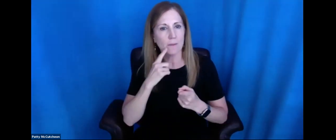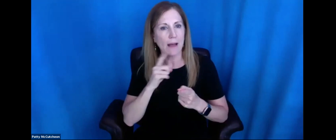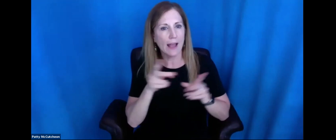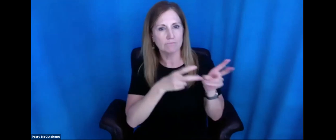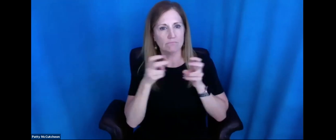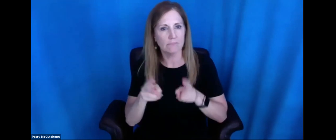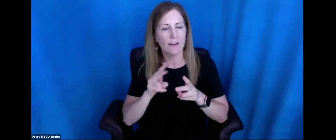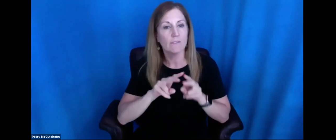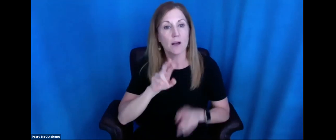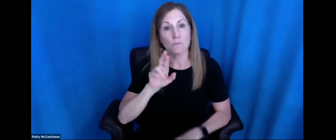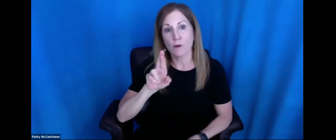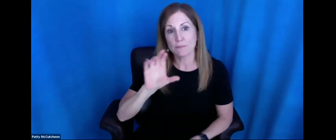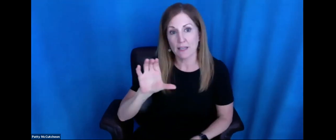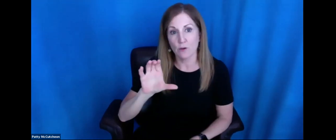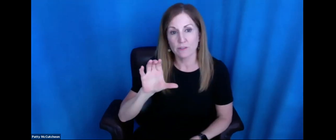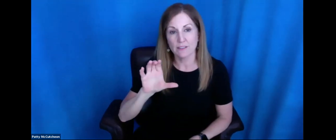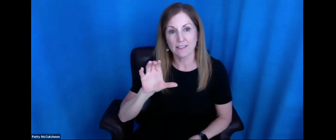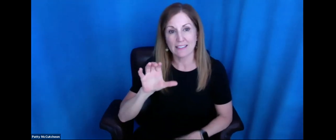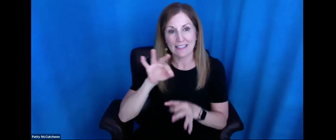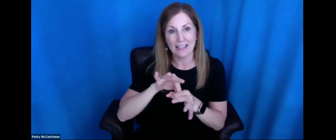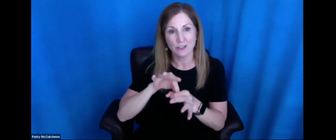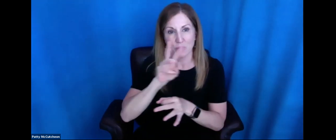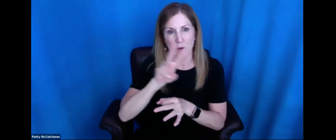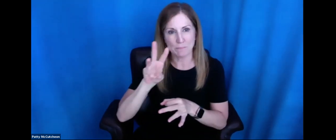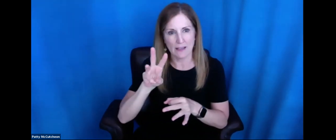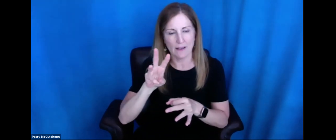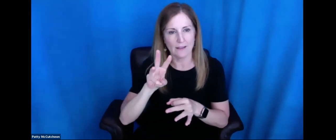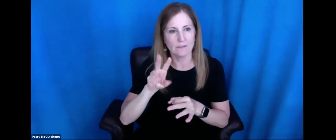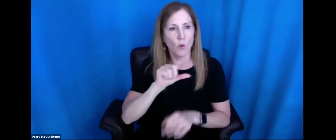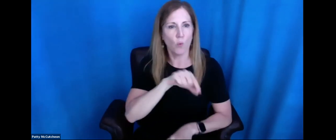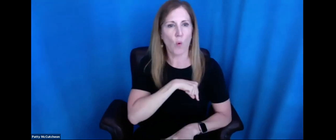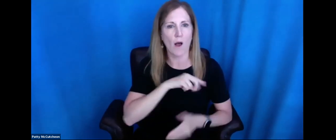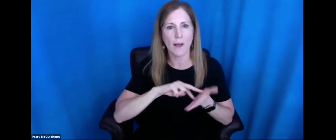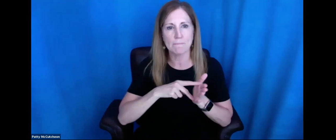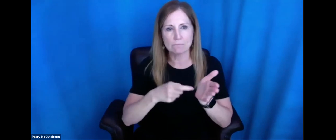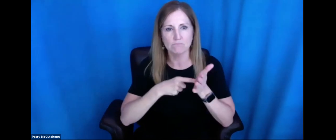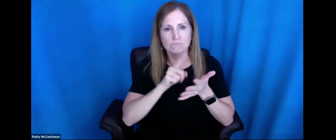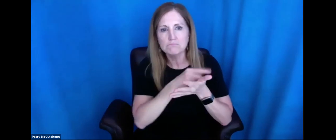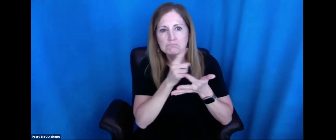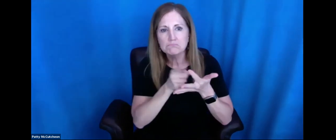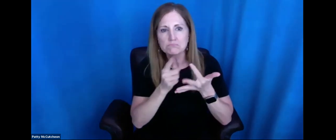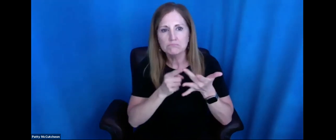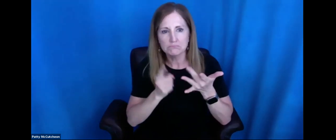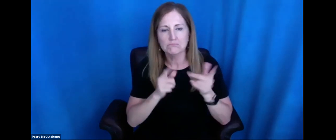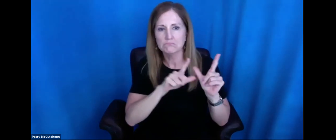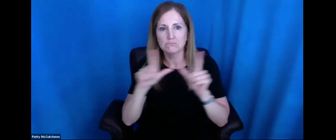Steve Simon: Do you require my comment, or you